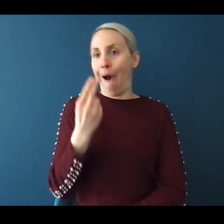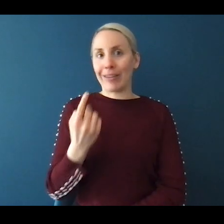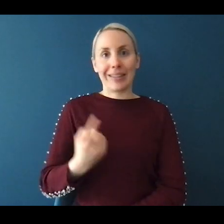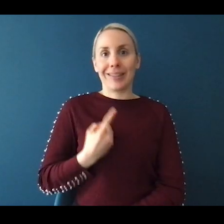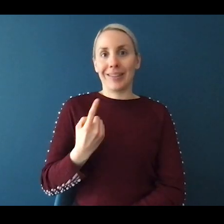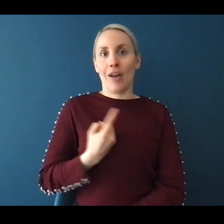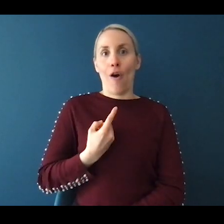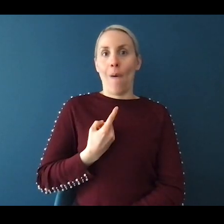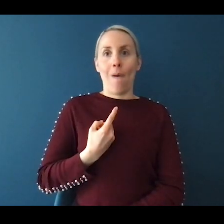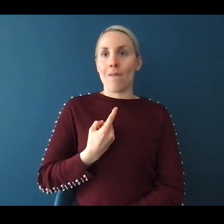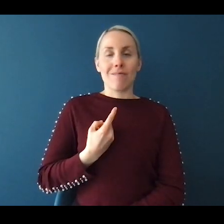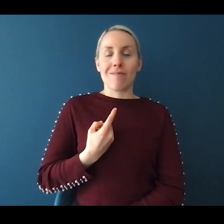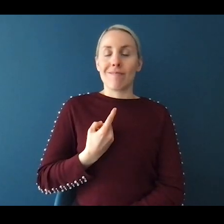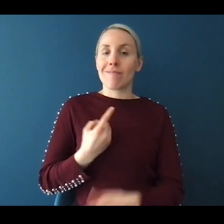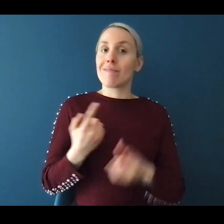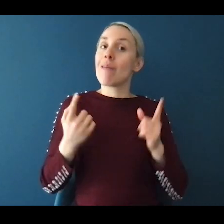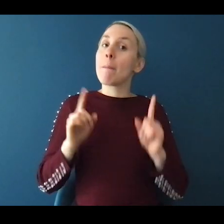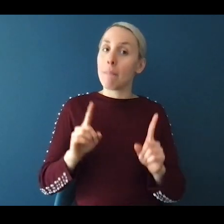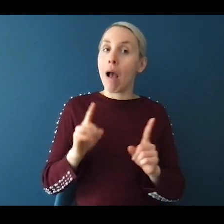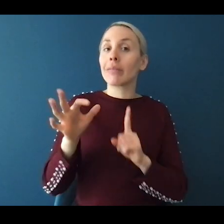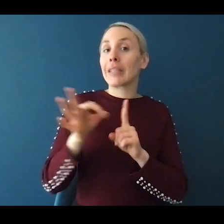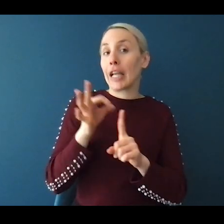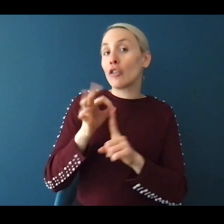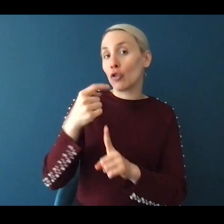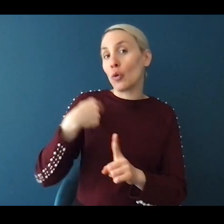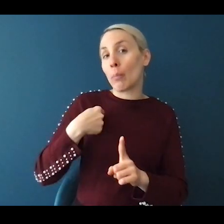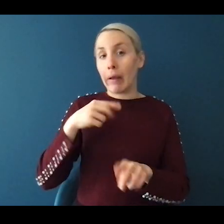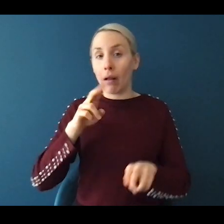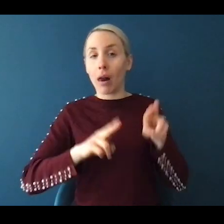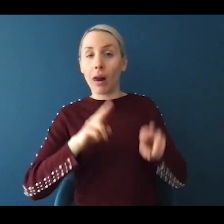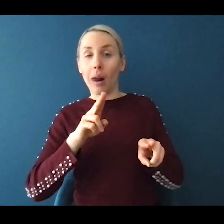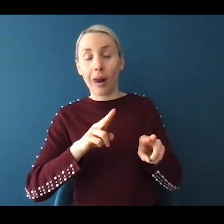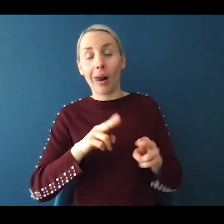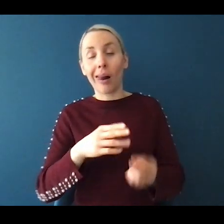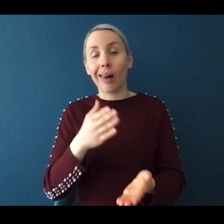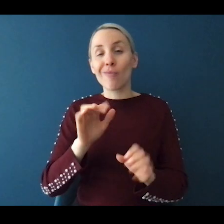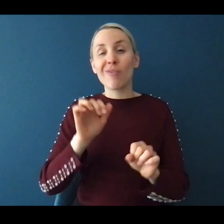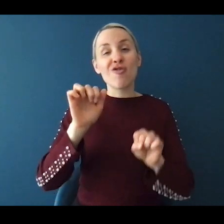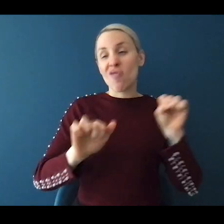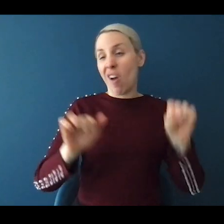couple of interviews I can only advise like really practice the interviews with friends